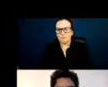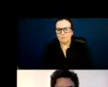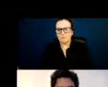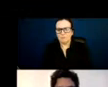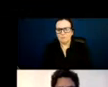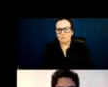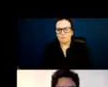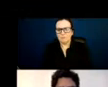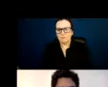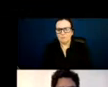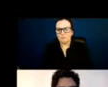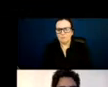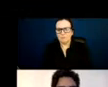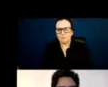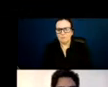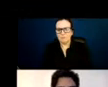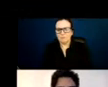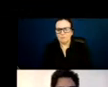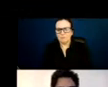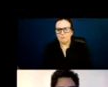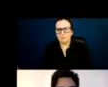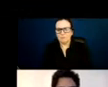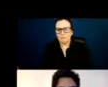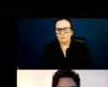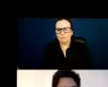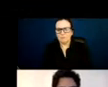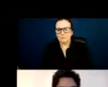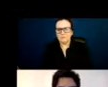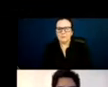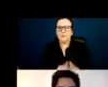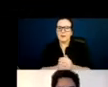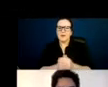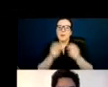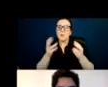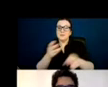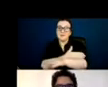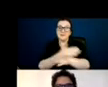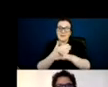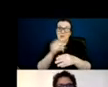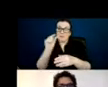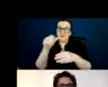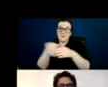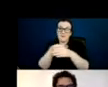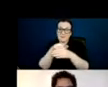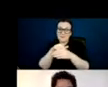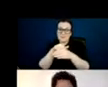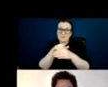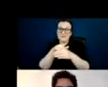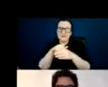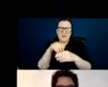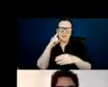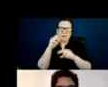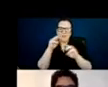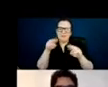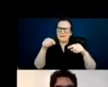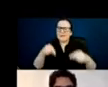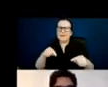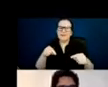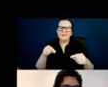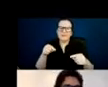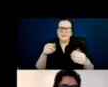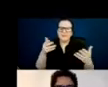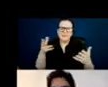So let me start with a little bit of context, because I think people here from Peru, Costa Rica,